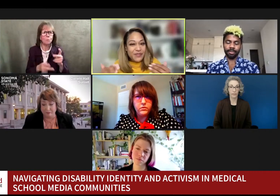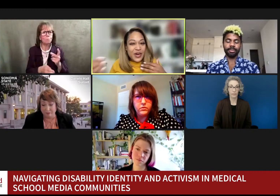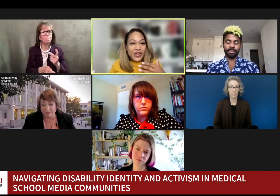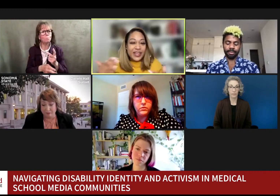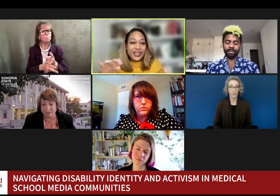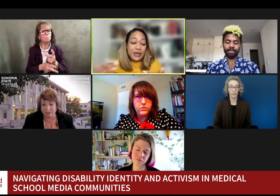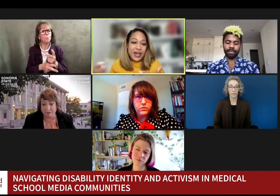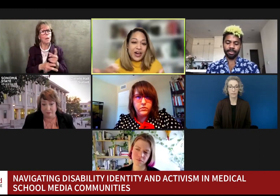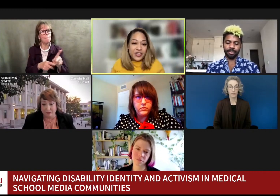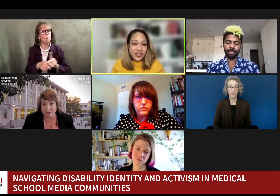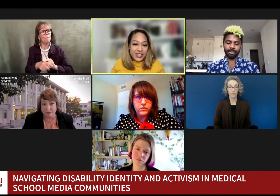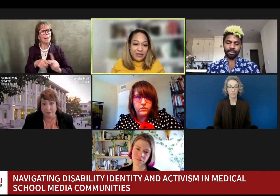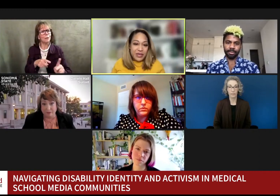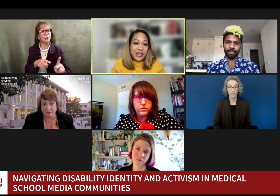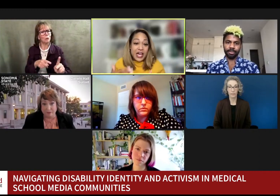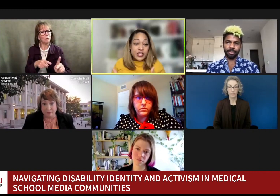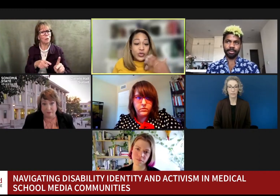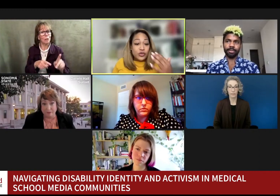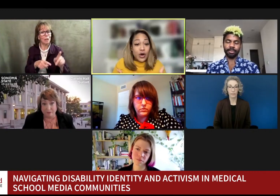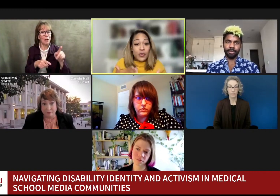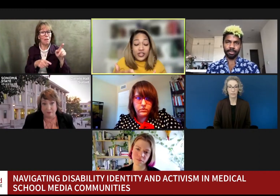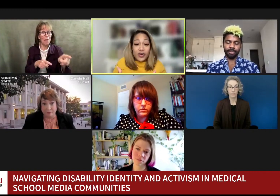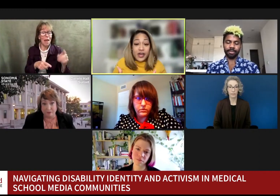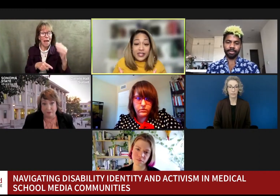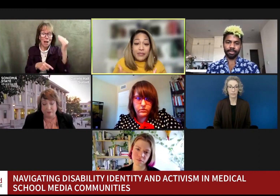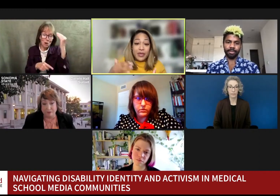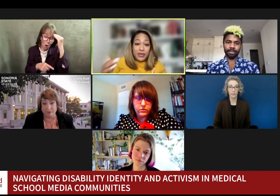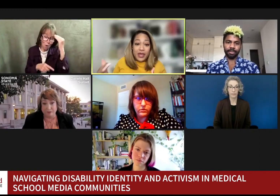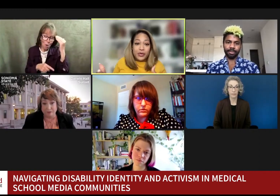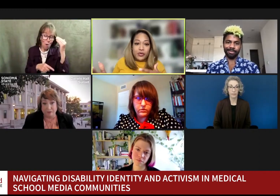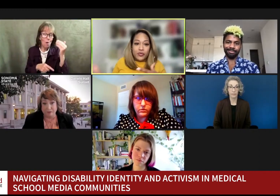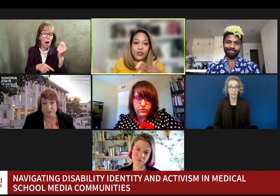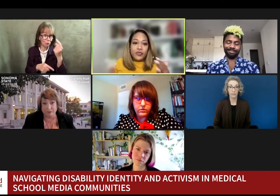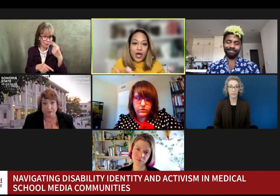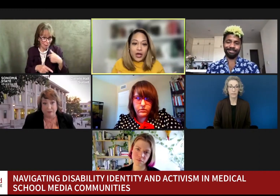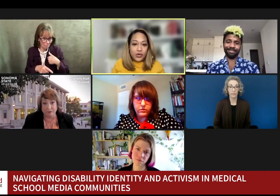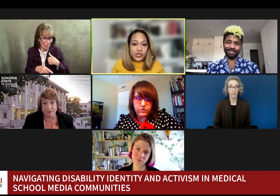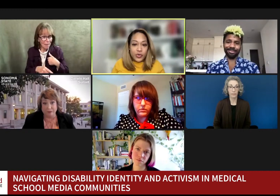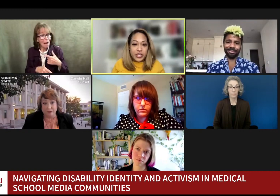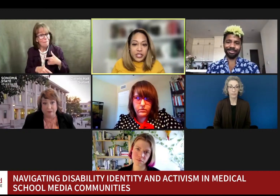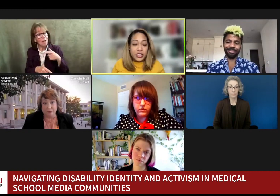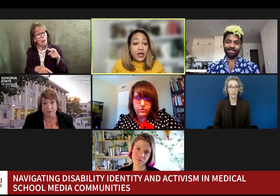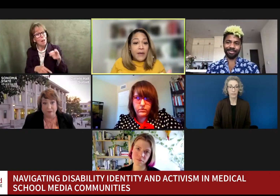understand me and as we grow and trust, I may be able to remove that code switch.